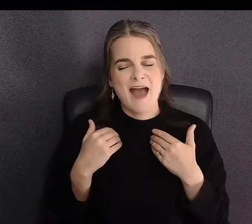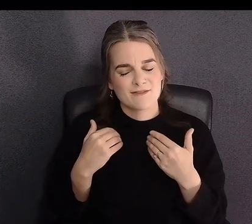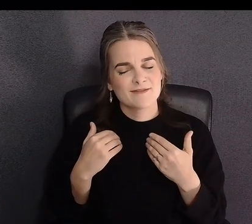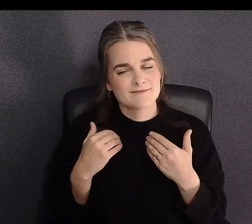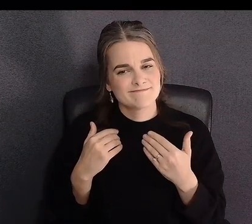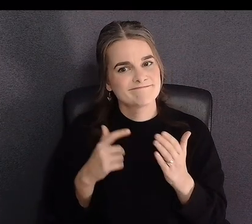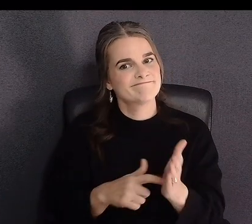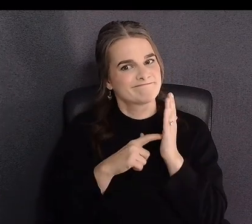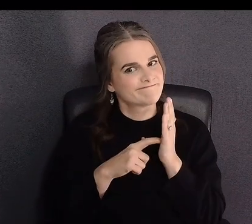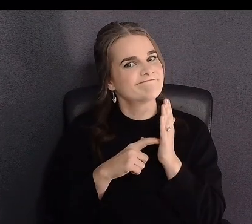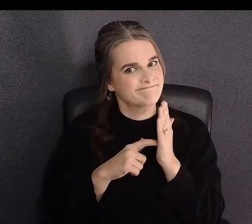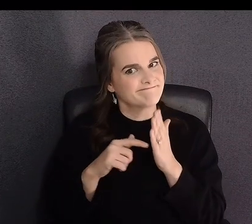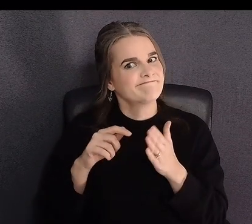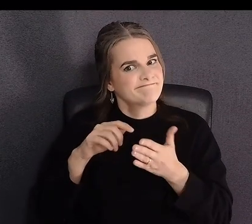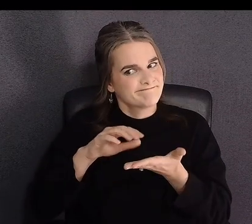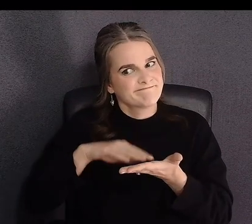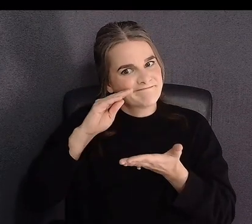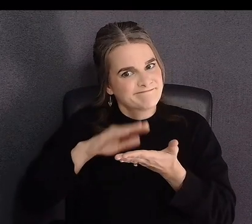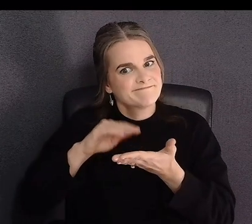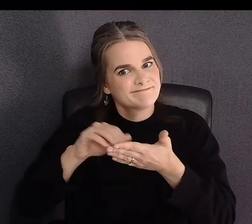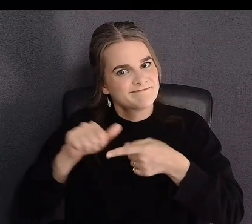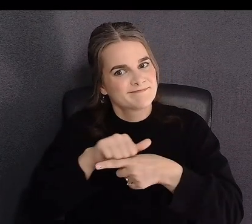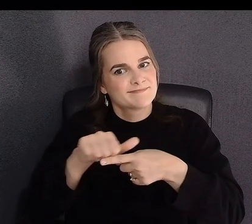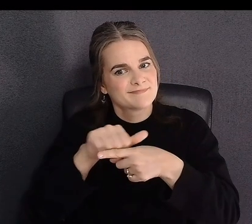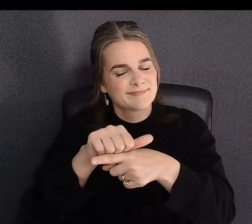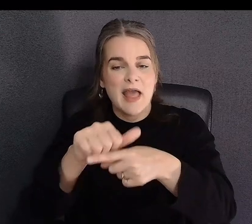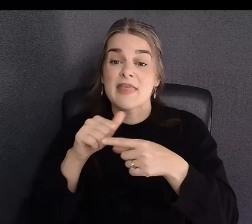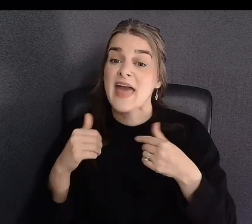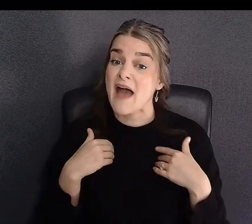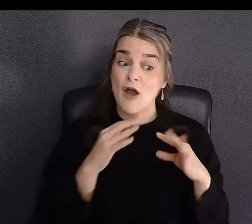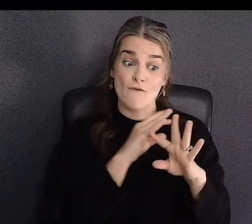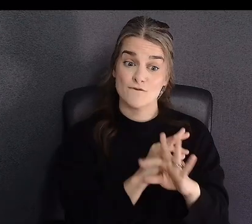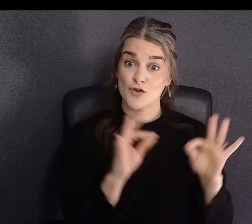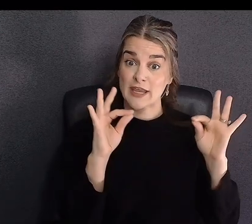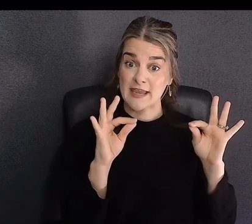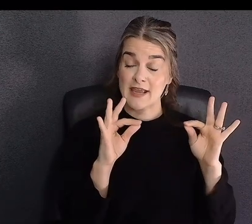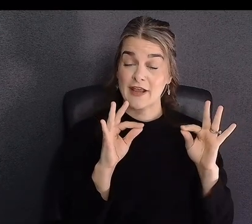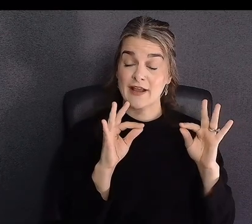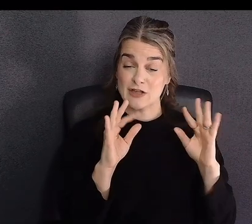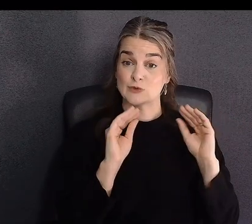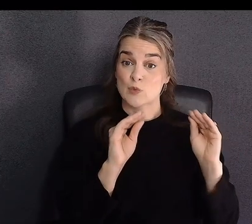But there are a lot of free tutorials online. And they do have a lot of great accessibility settings.